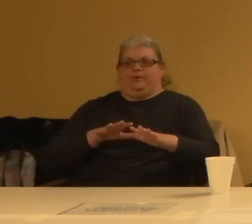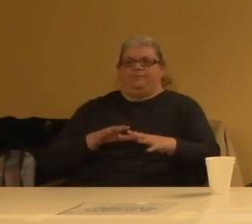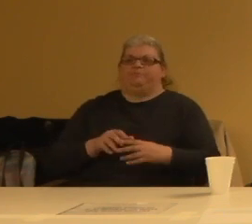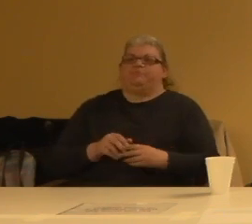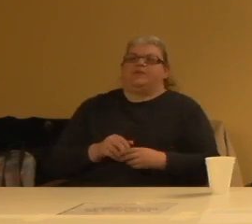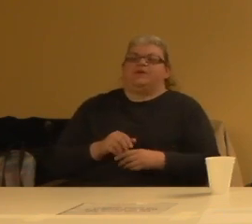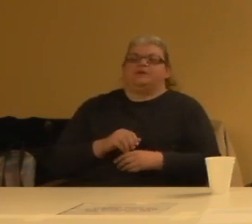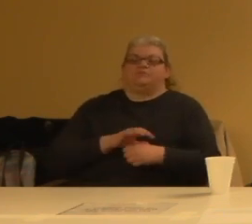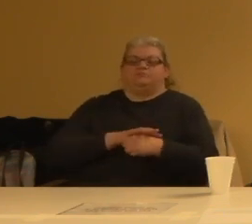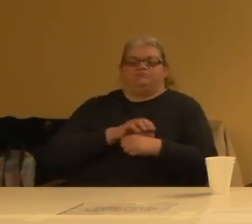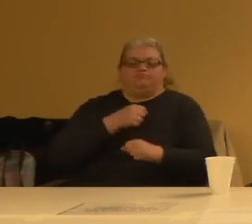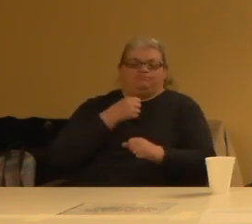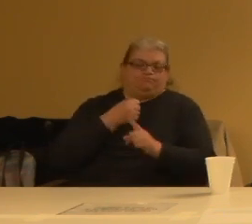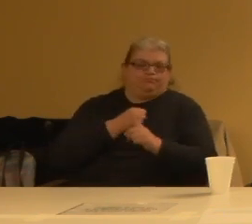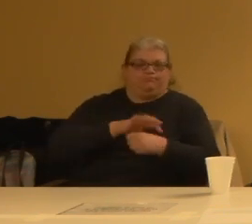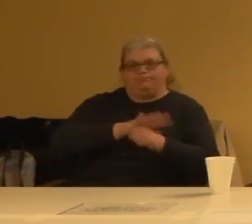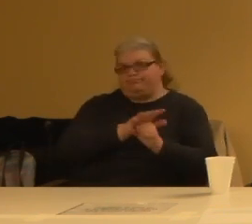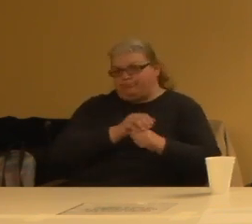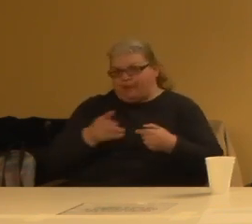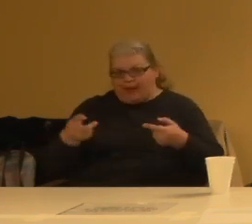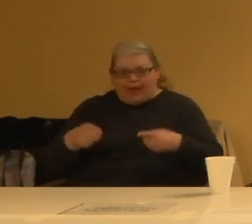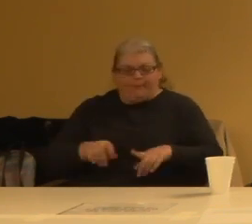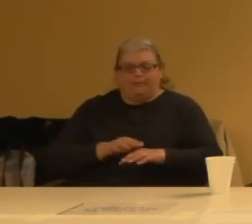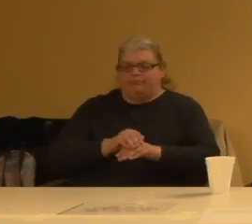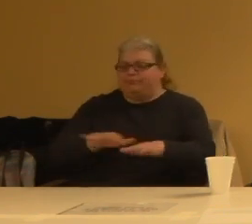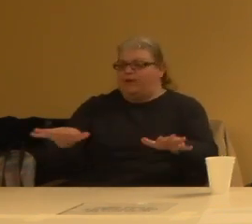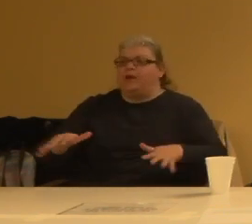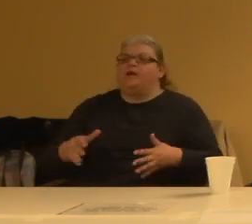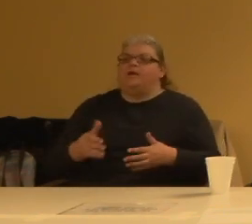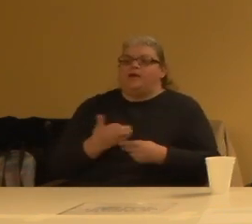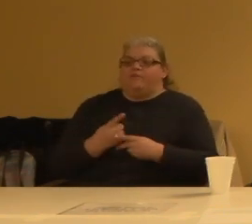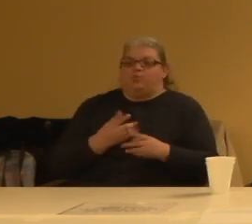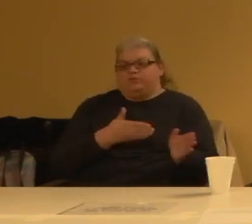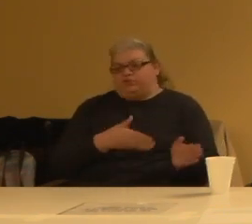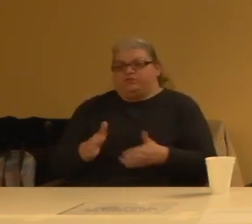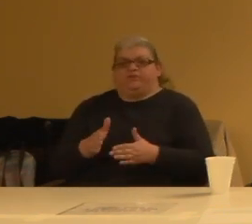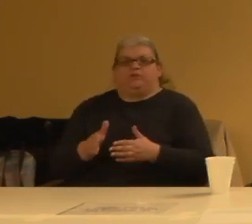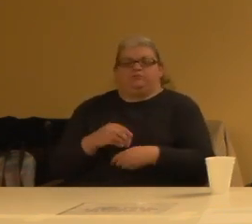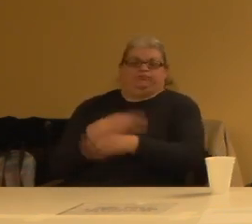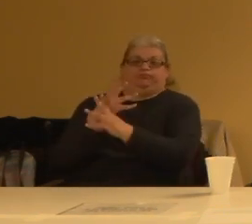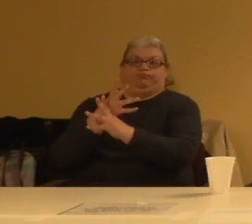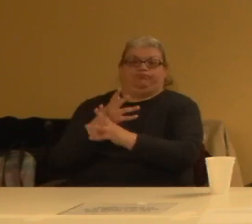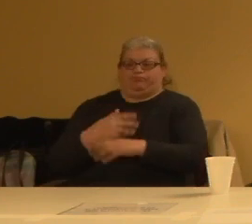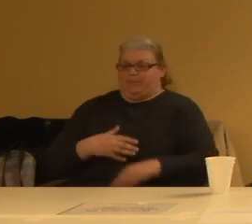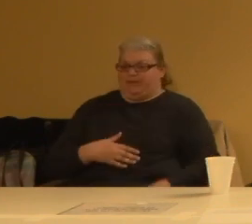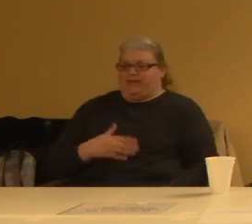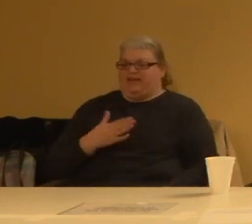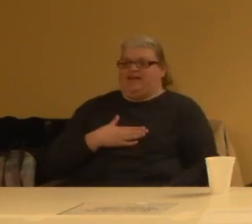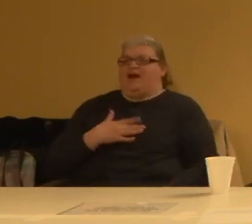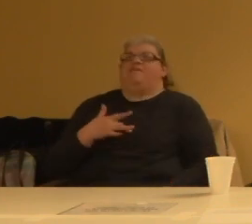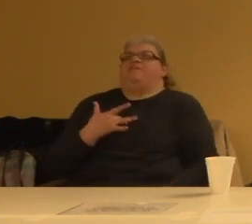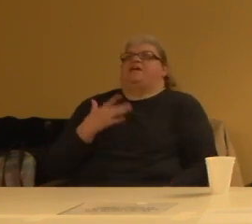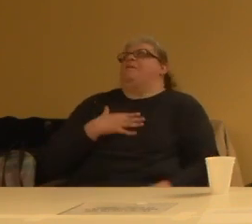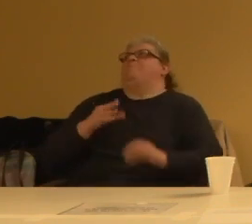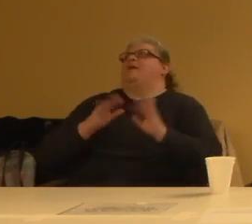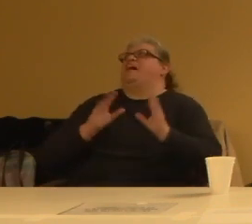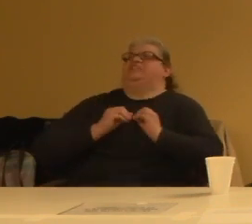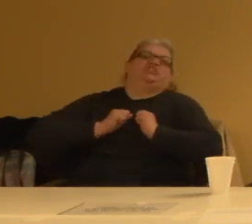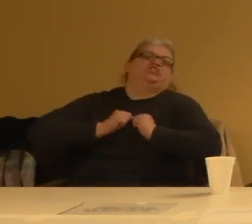all other forms of like, sort of filmed storytelling, and like I was able to shine, my light just shined because I was like, "Yes, here we go.